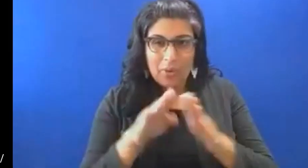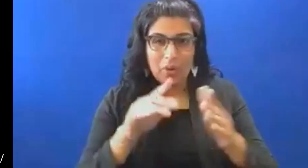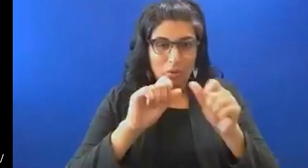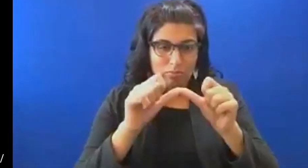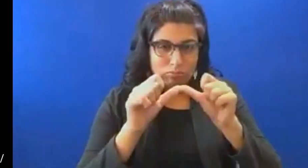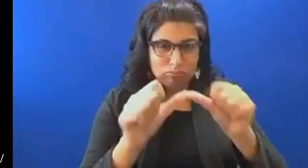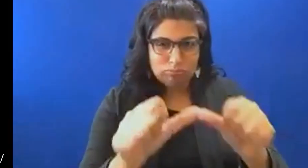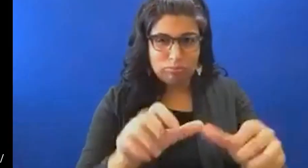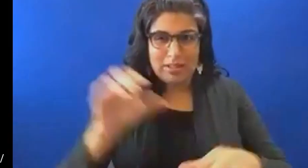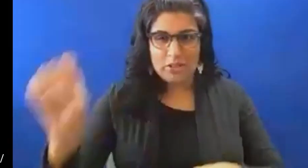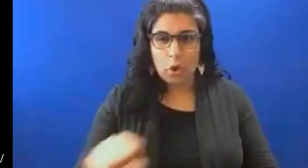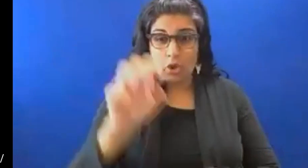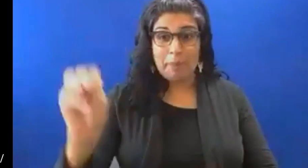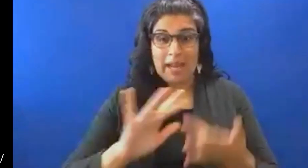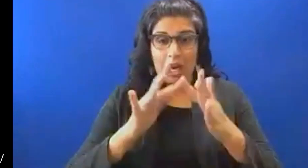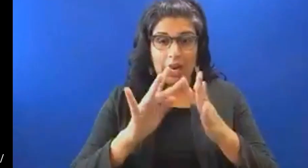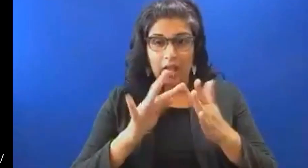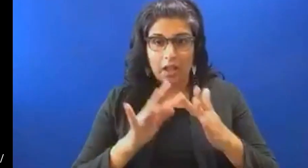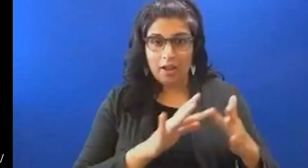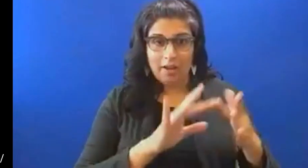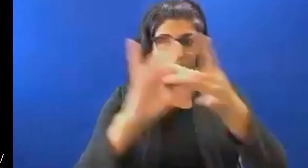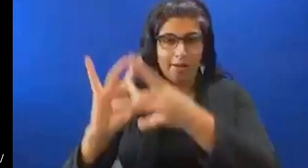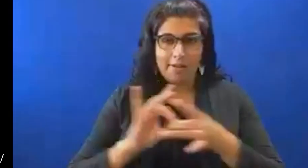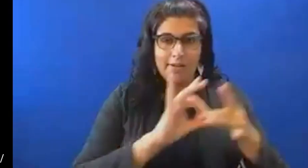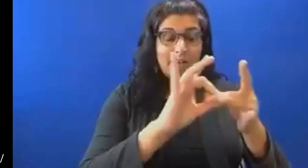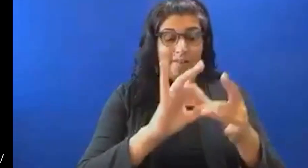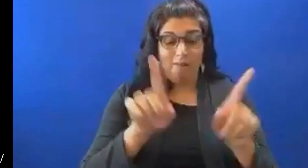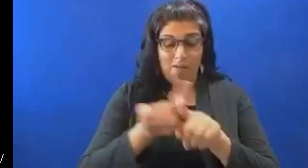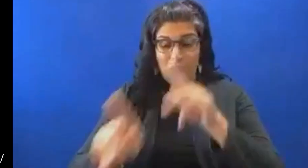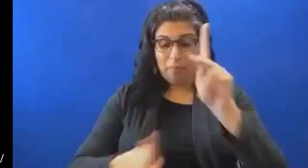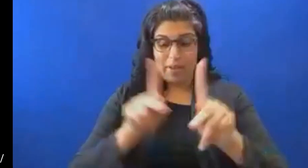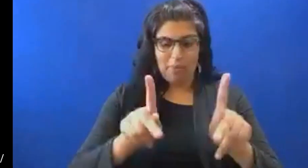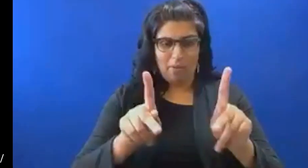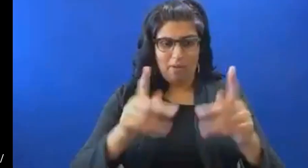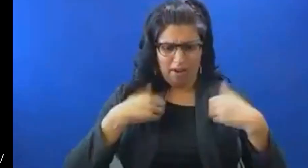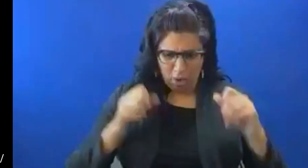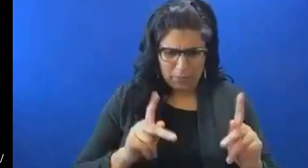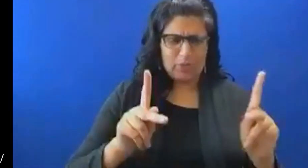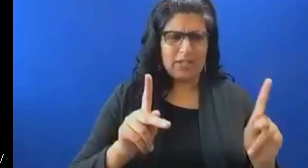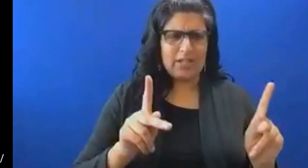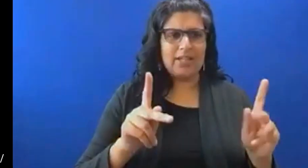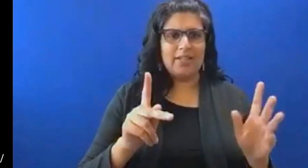online. It's also given people a chance to organize, to shift away from the conversation of simply